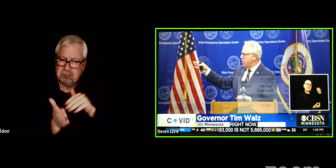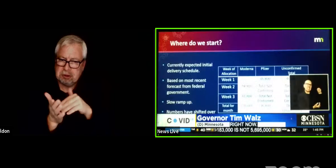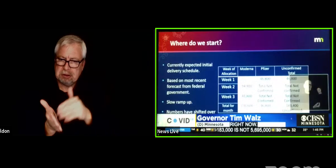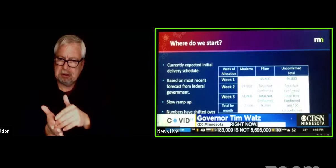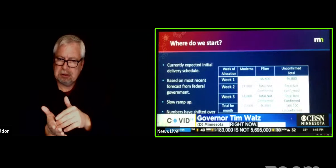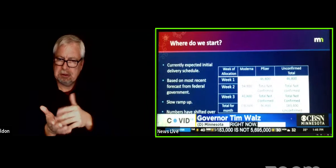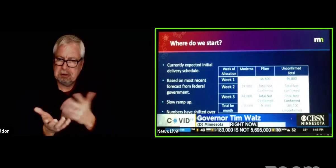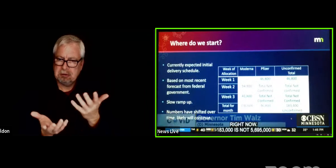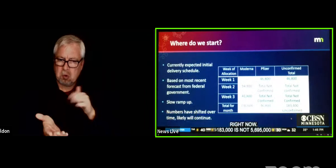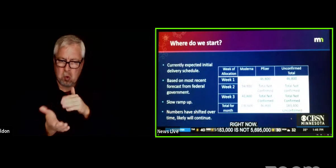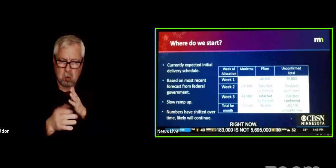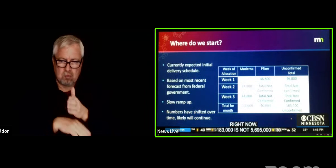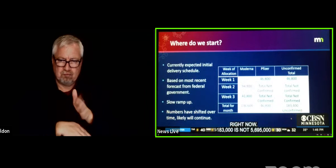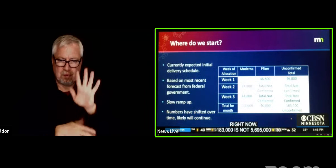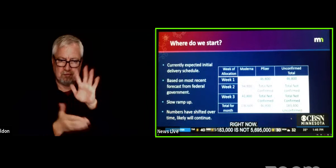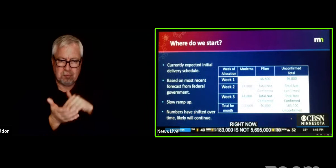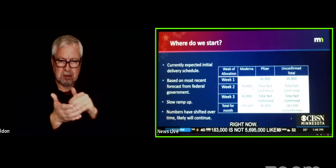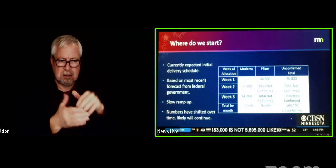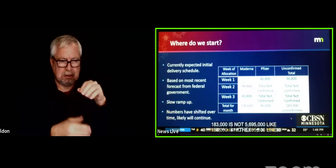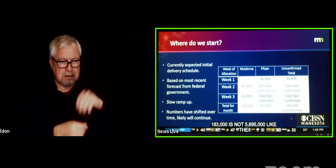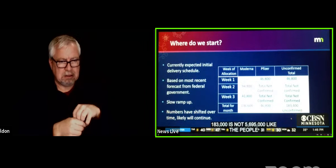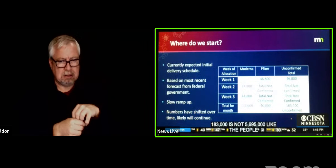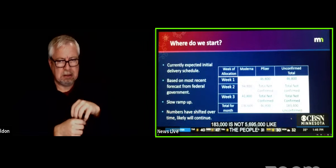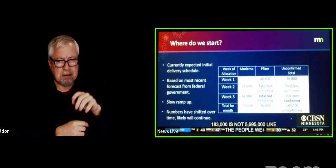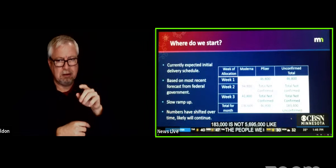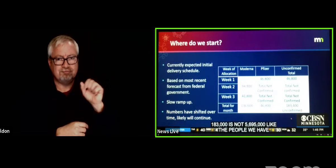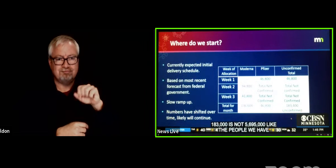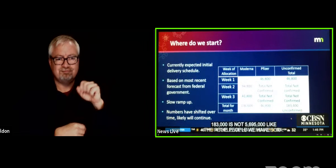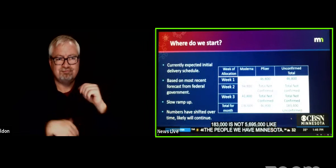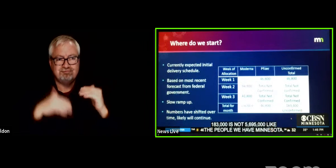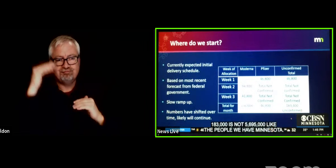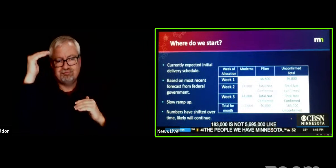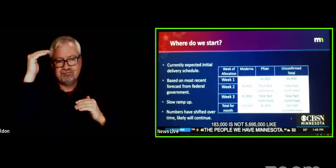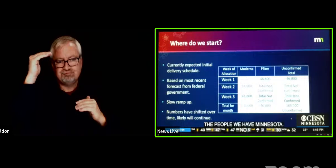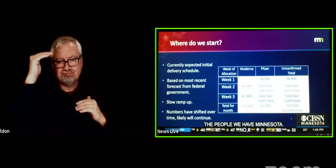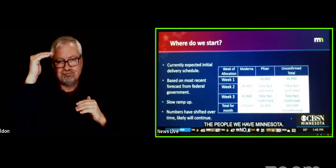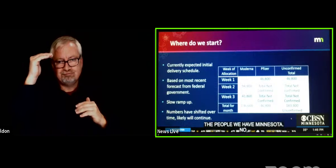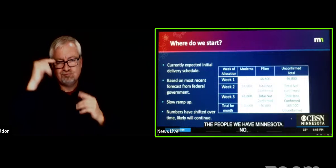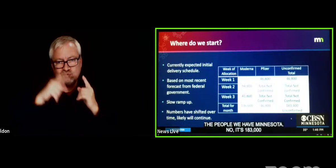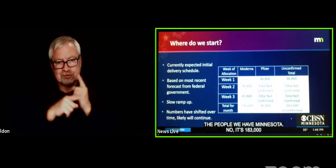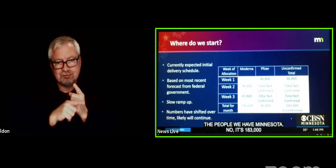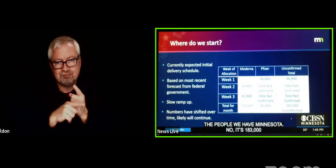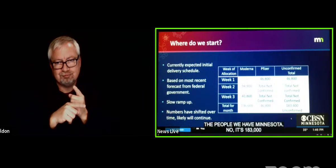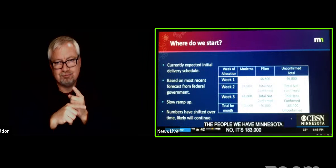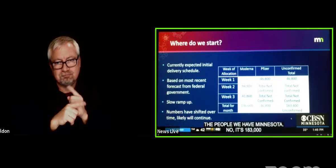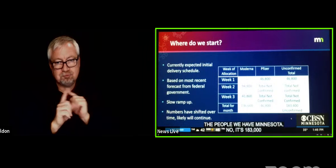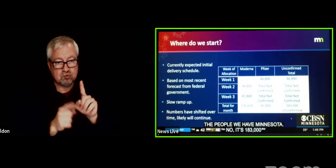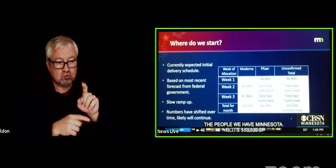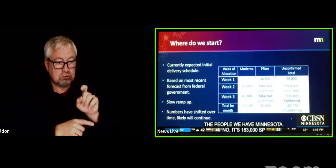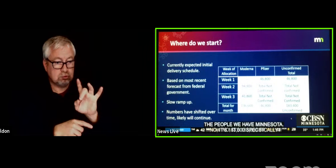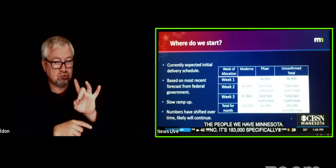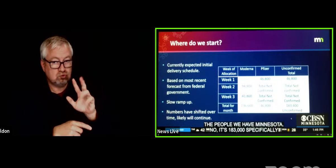NO, BUT IT'S 183,400 SPECIFICALLY TARGETED AT HEALTH CARE WORKERS AND MOST VULNERABLE